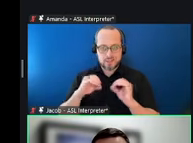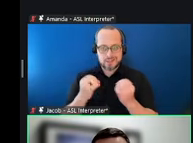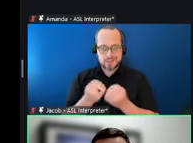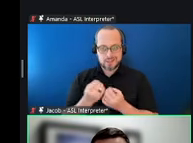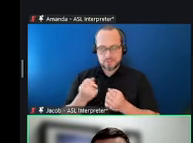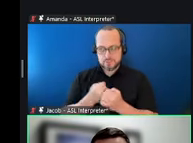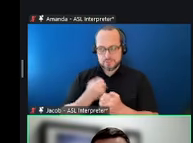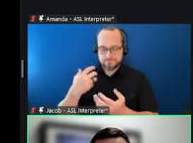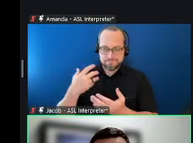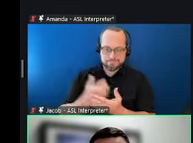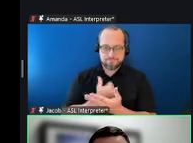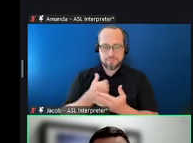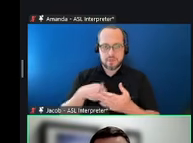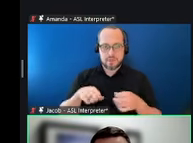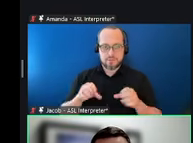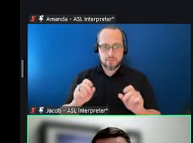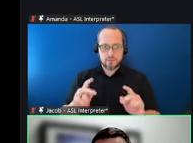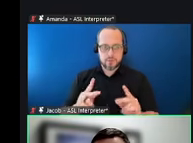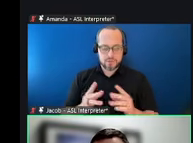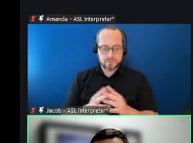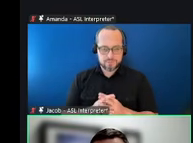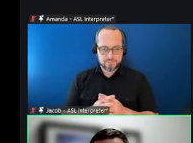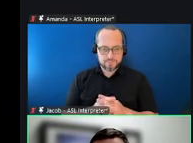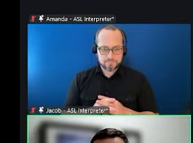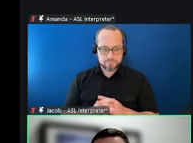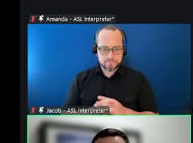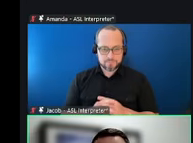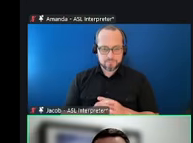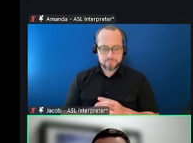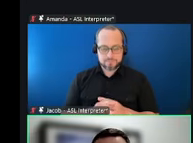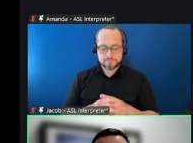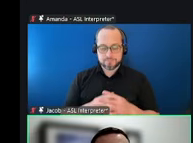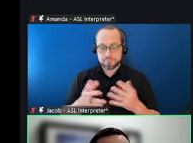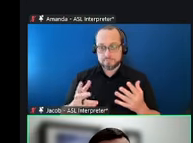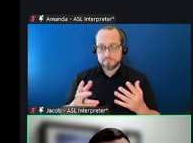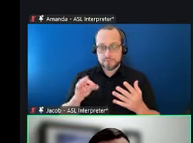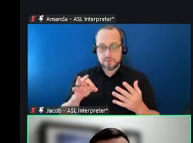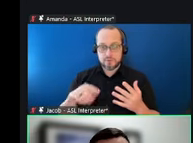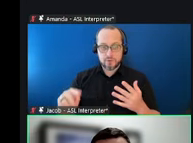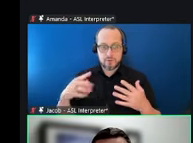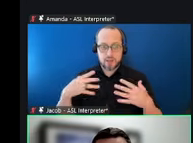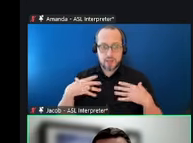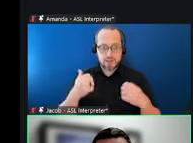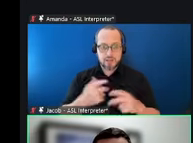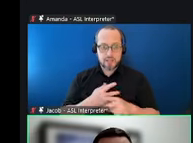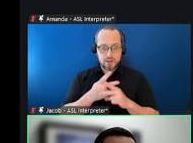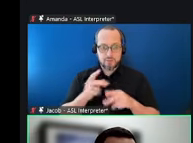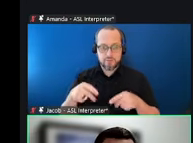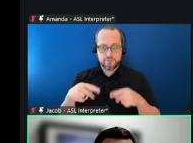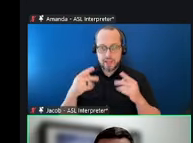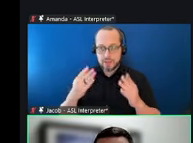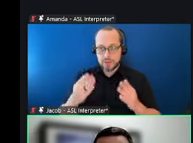opportunity. Whether you're a healthcare provider, community organization, public health leader,